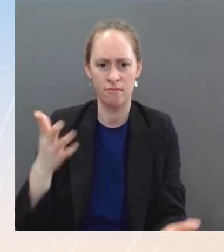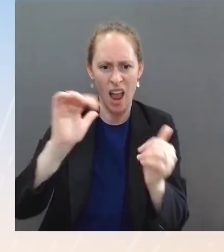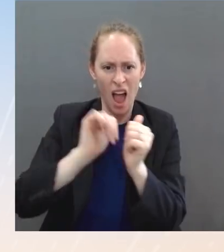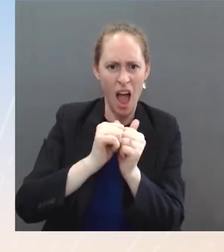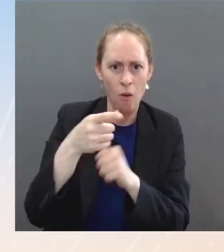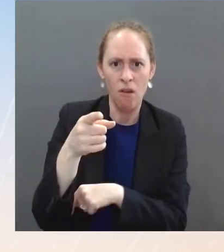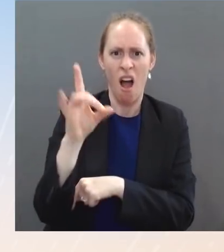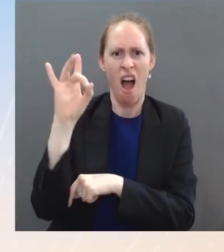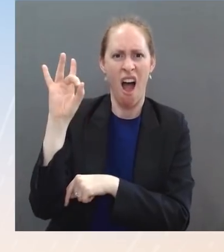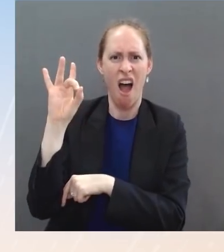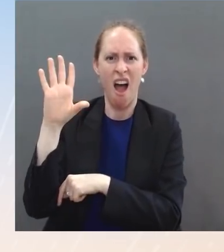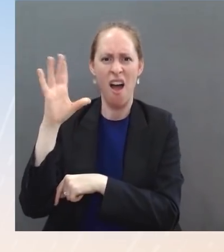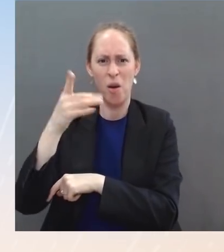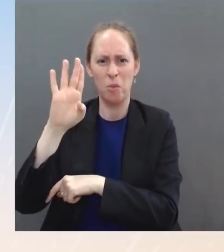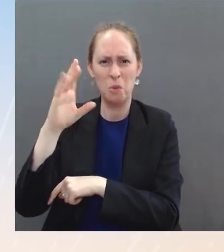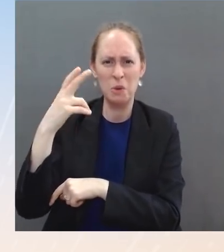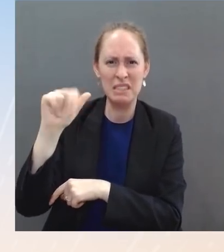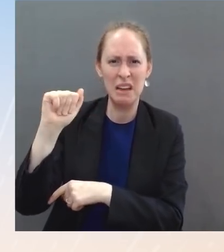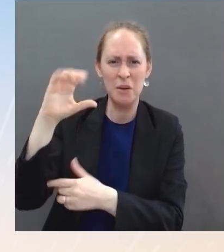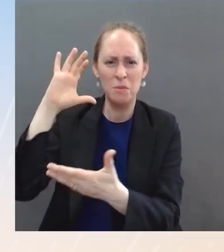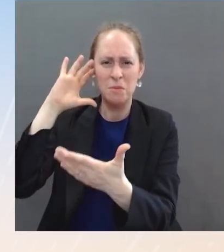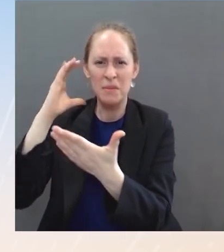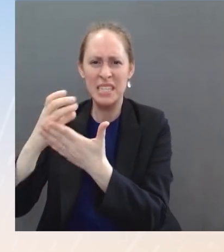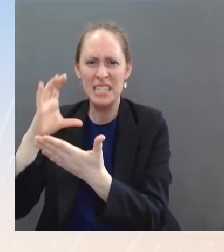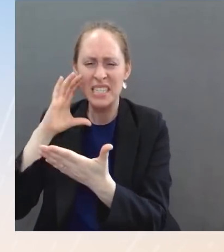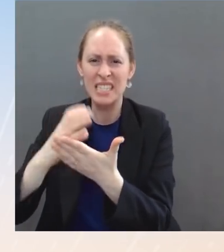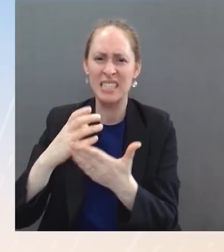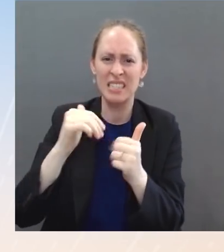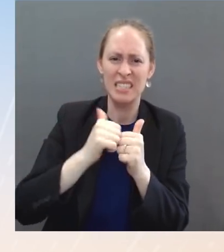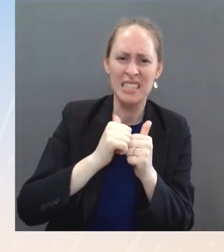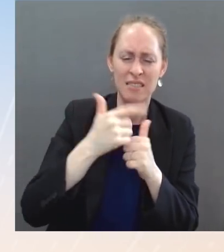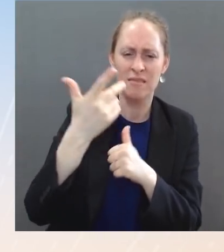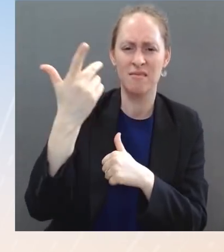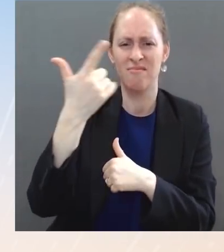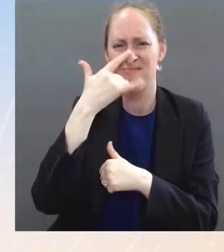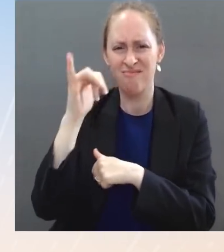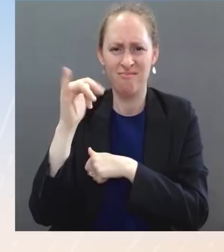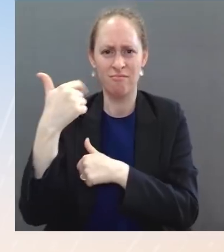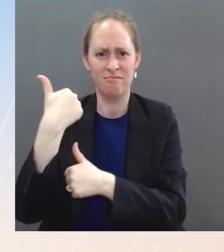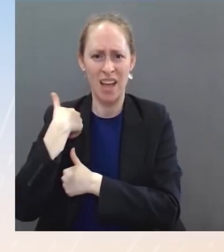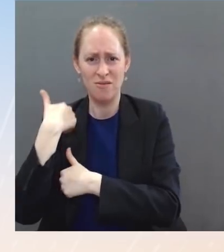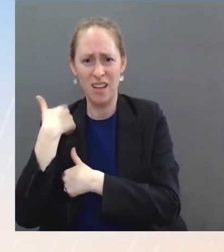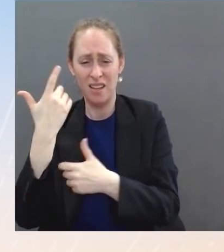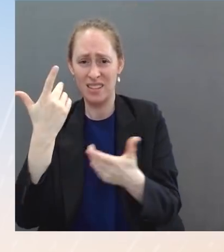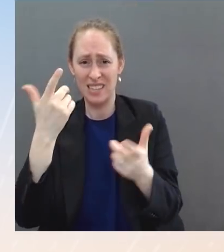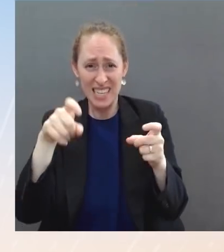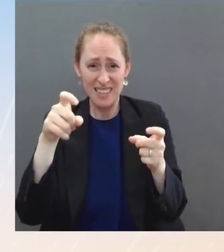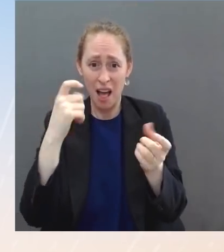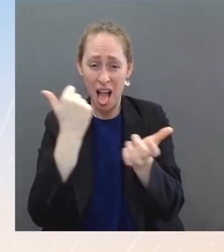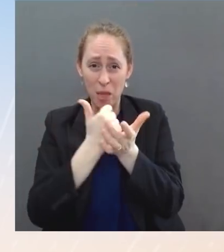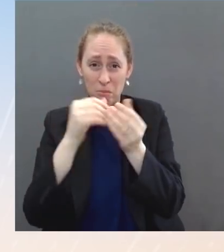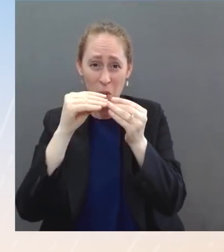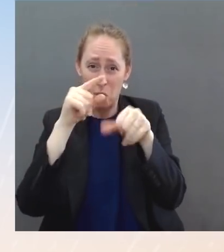it's providing to Ukraine? Are tanks now part of, you know, potential transfers that could be provided to the Ukrainian military?